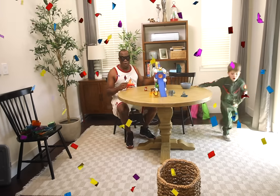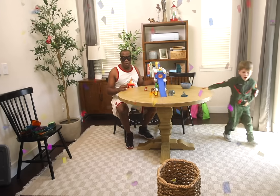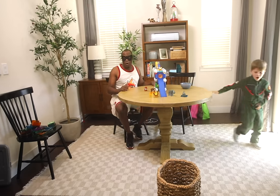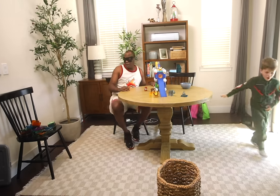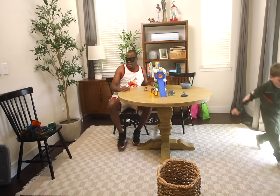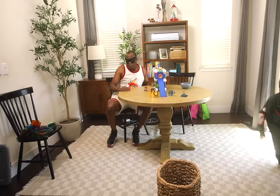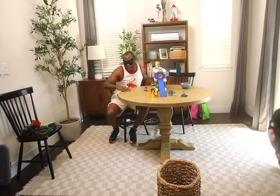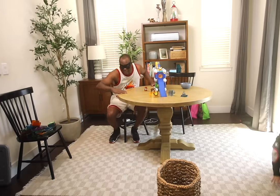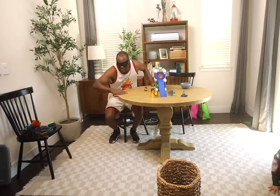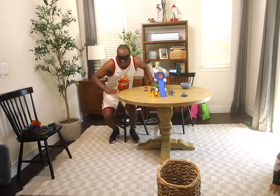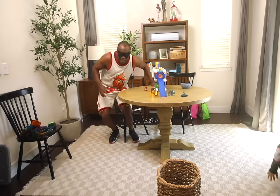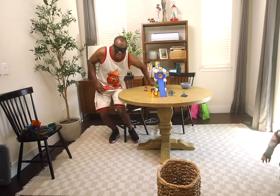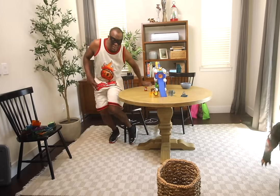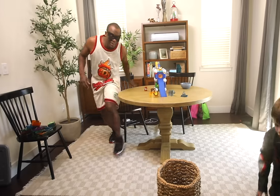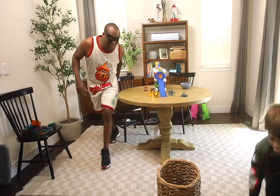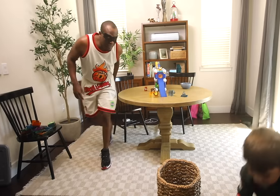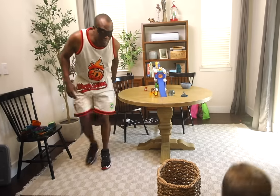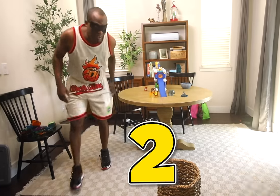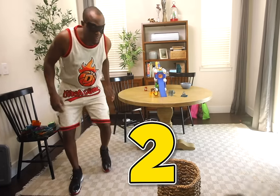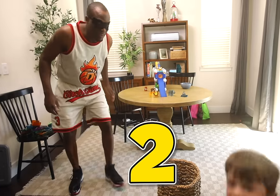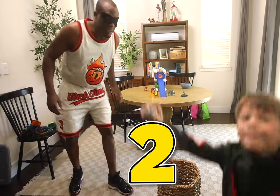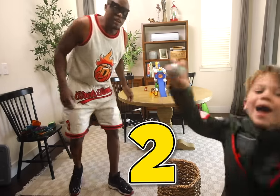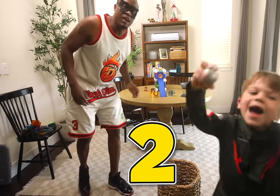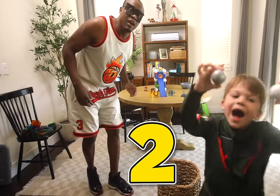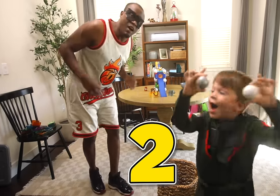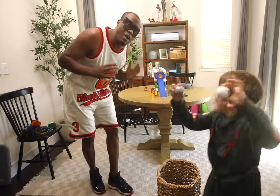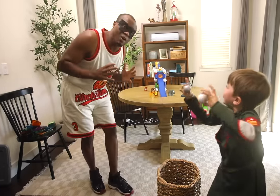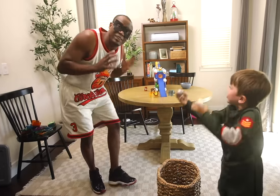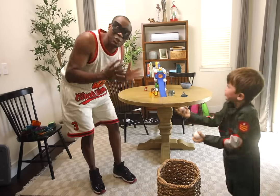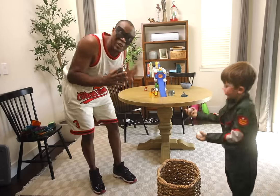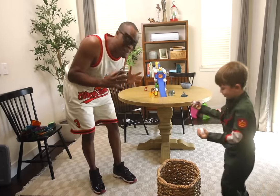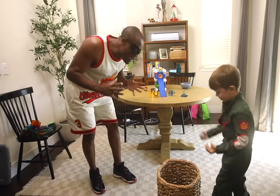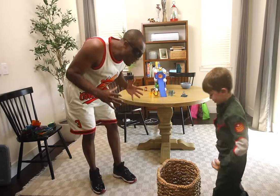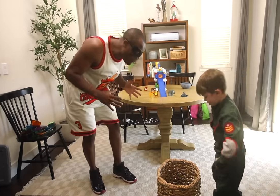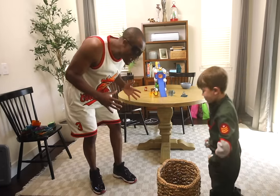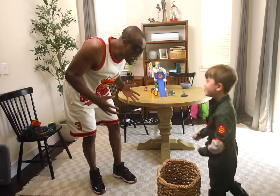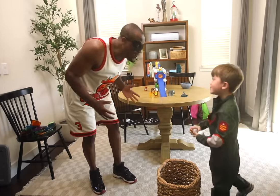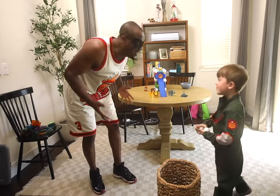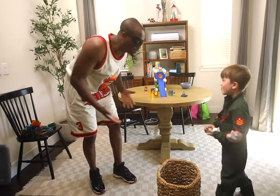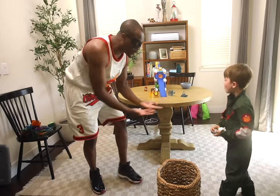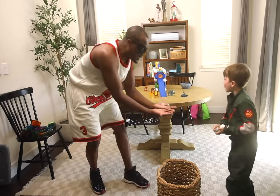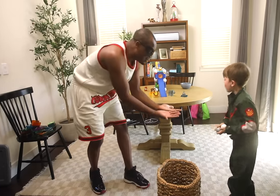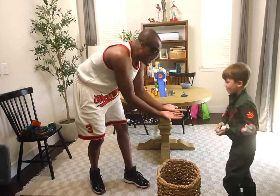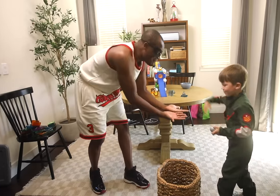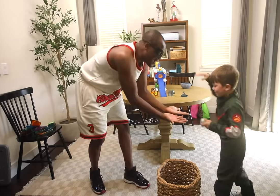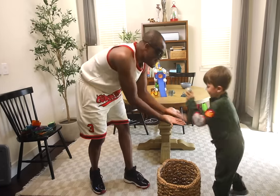Whoa, how many went in? Only two came out! Oh, only two came out! Wow, that's great! Give me a high five!